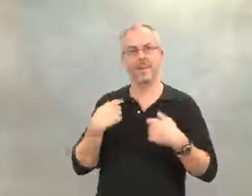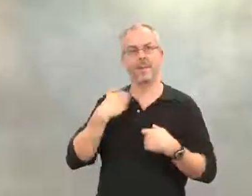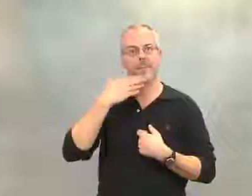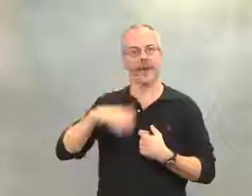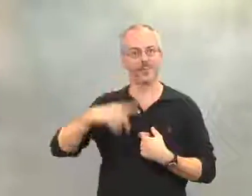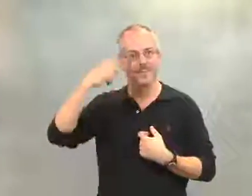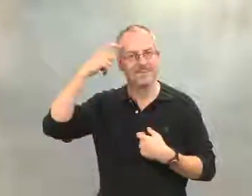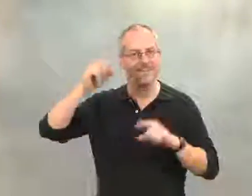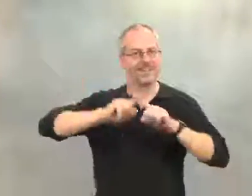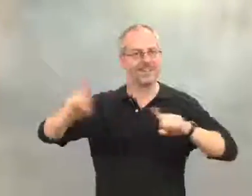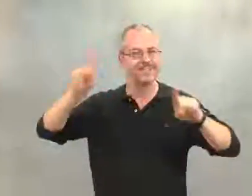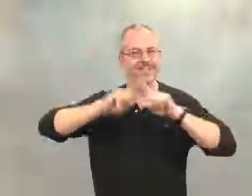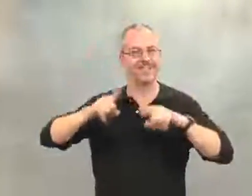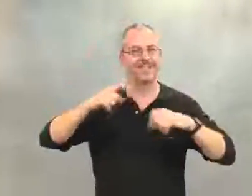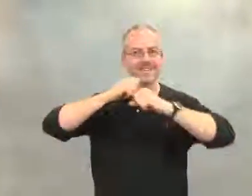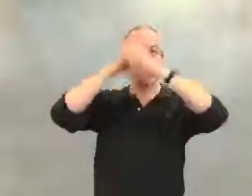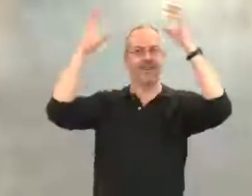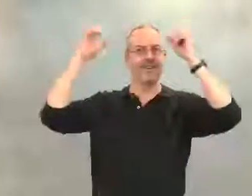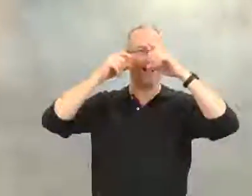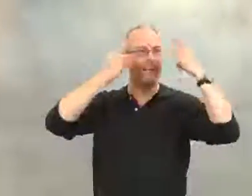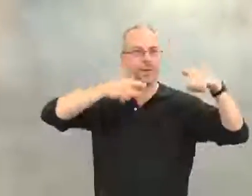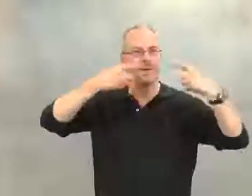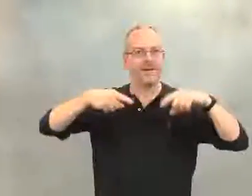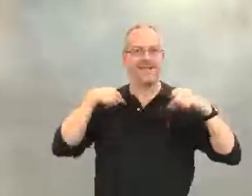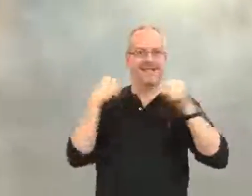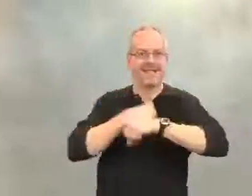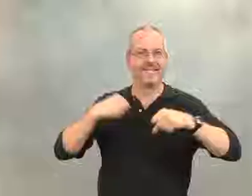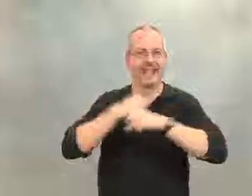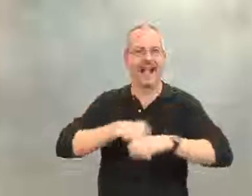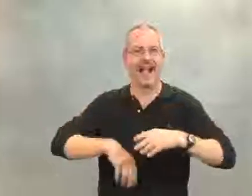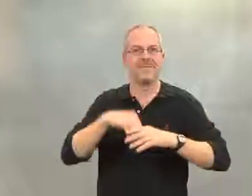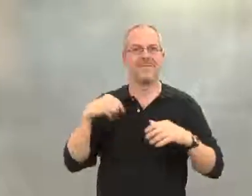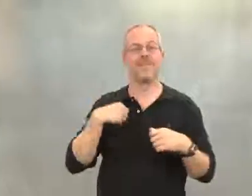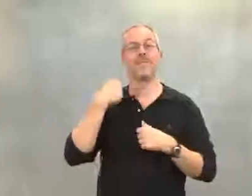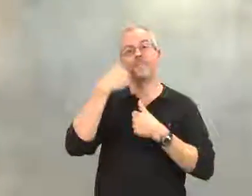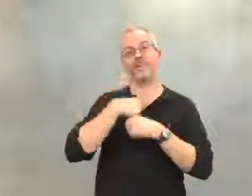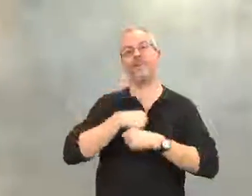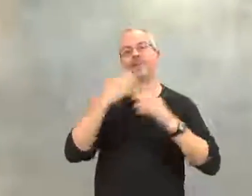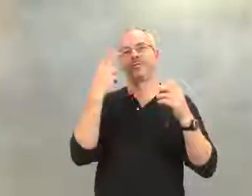I had a lot of bad dreams, with a lot of fighting to get out of it.